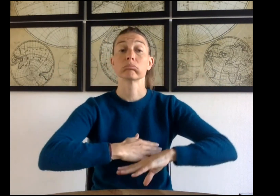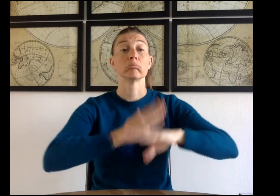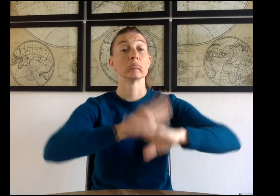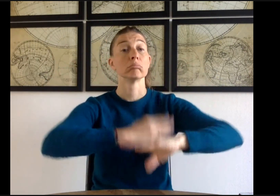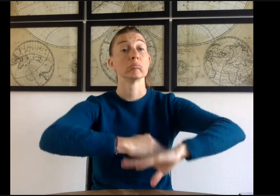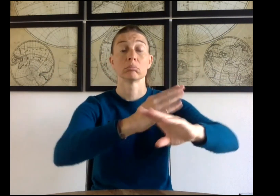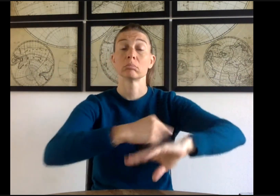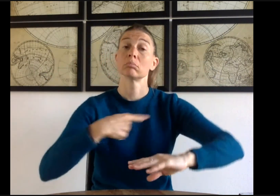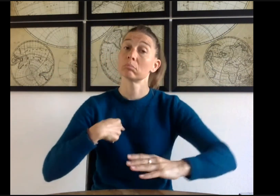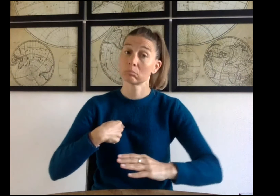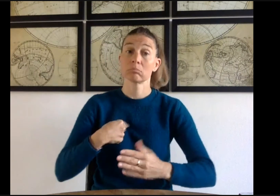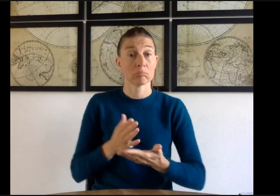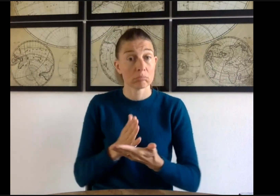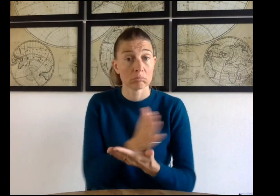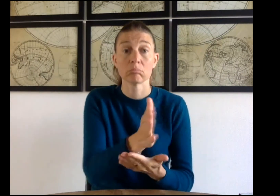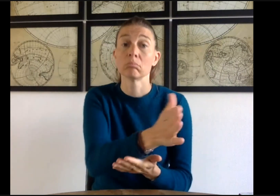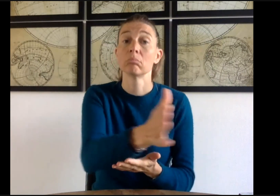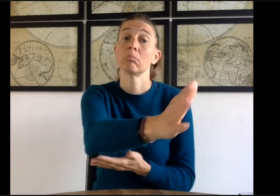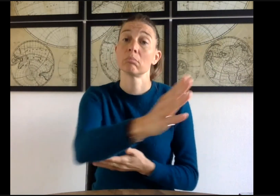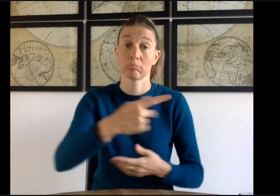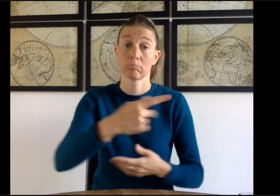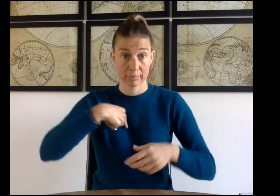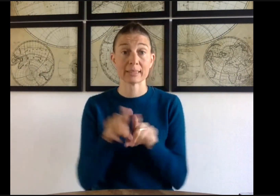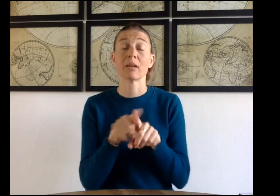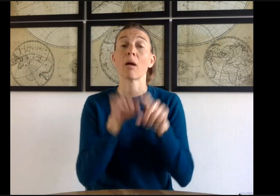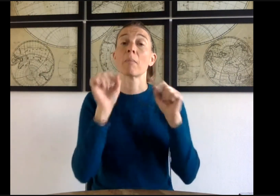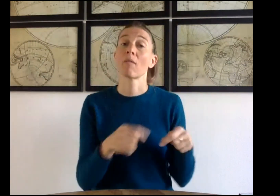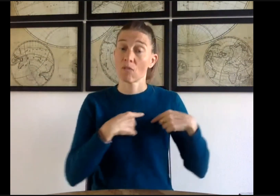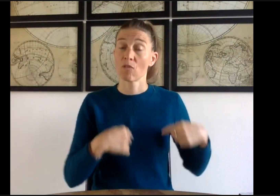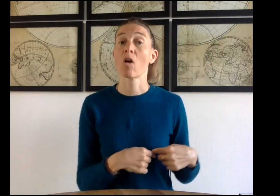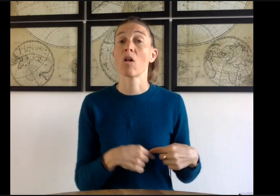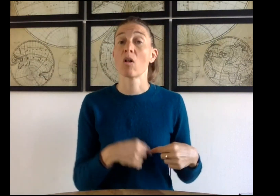like anyone else and be very good volunteers.